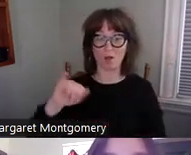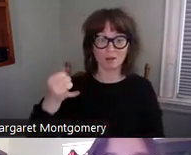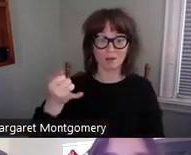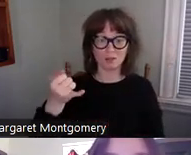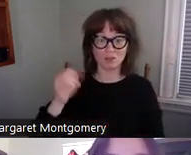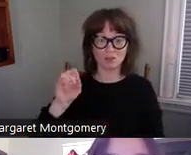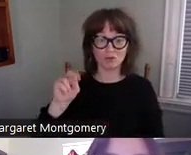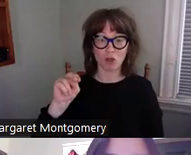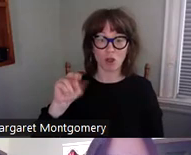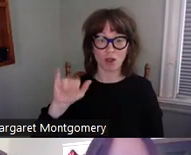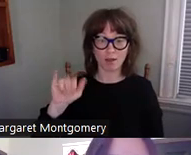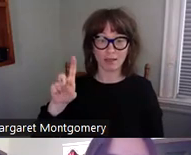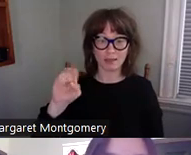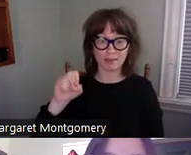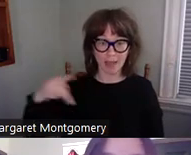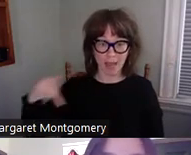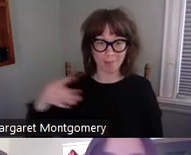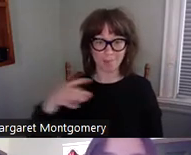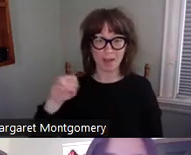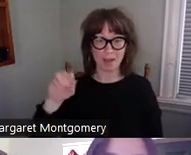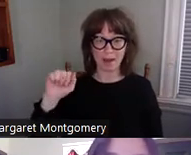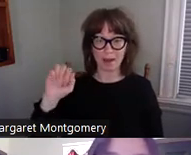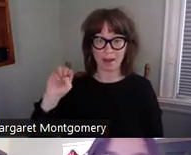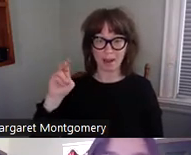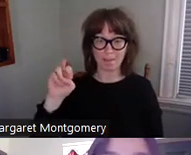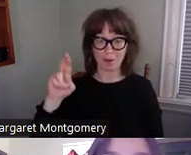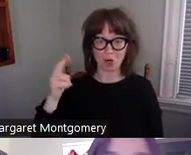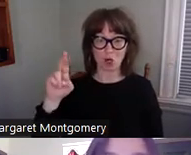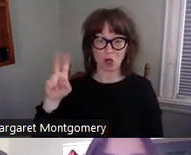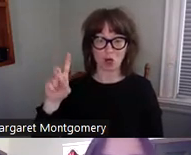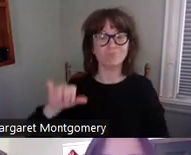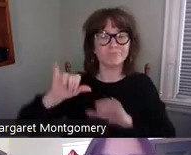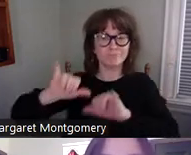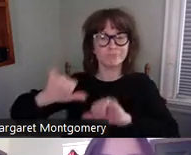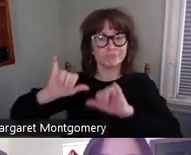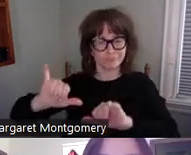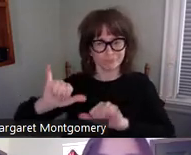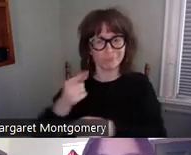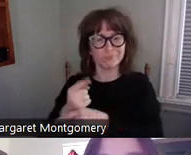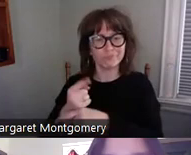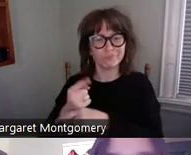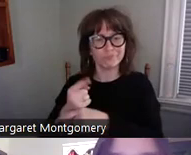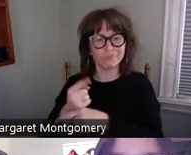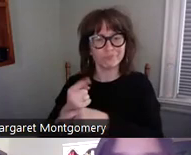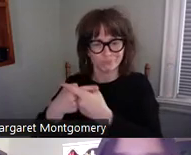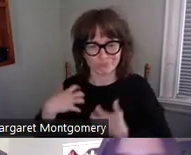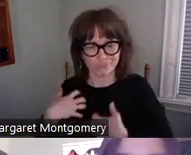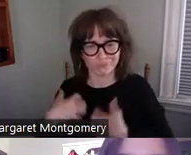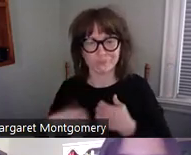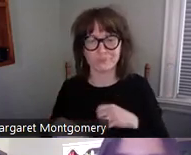will put some resources in the chat. 12:11:06 If you do want to learn more about the discourse. 12:11:09 About that. Some some articles that